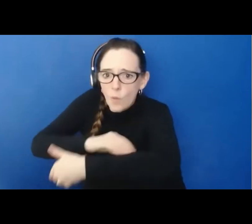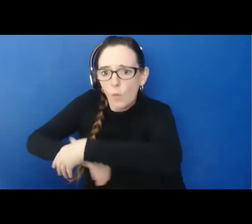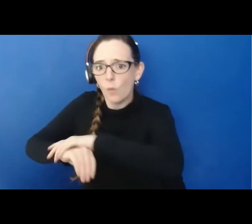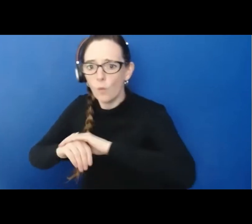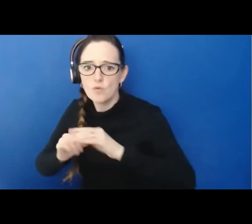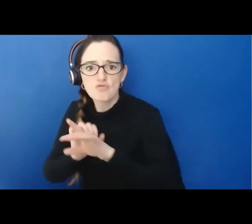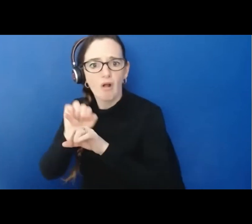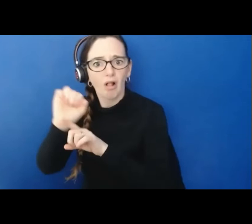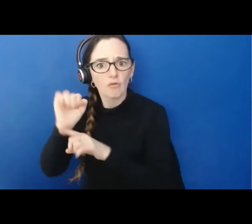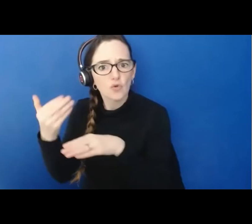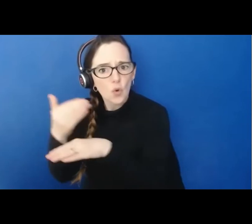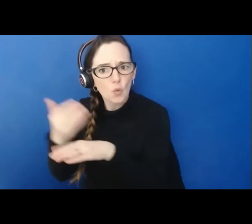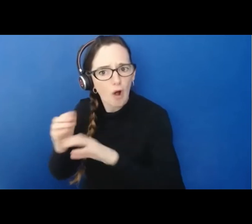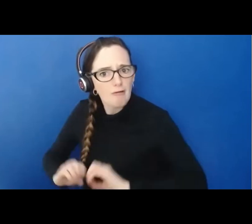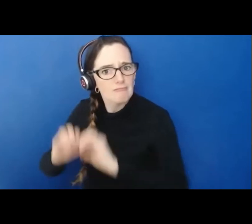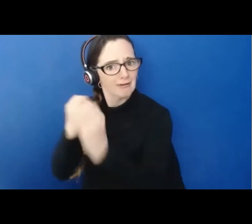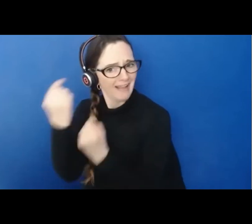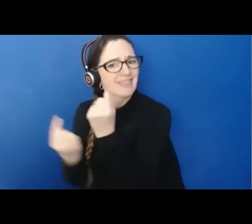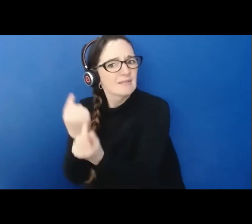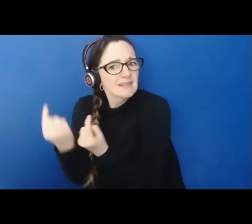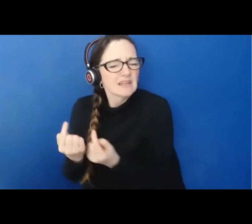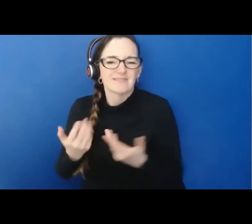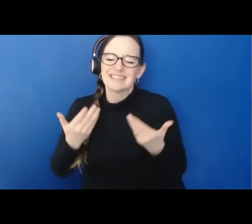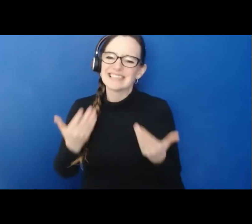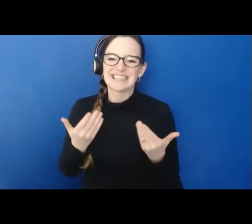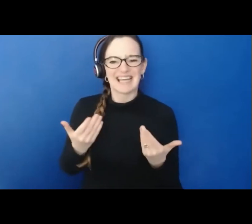And in this event, we're going to focus on the latter those two